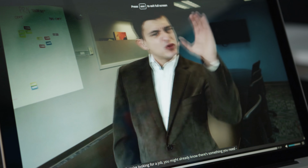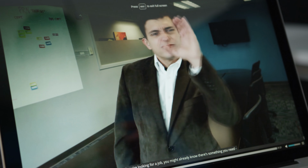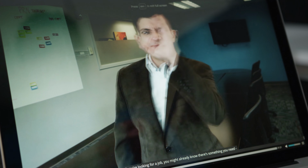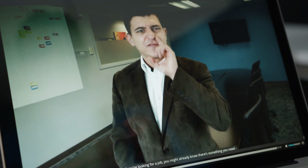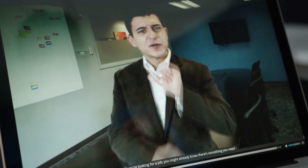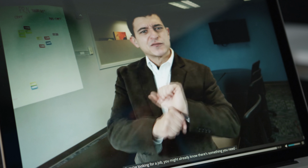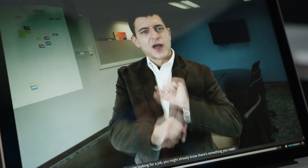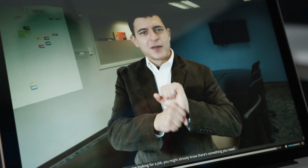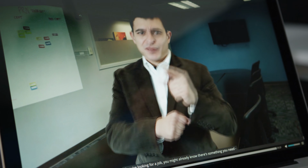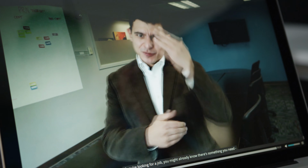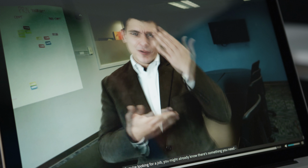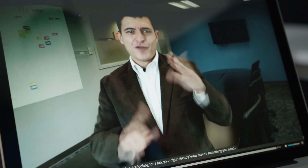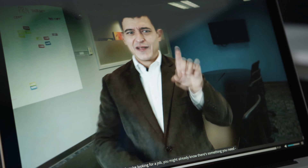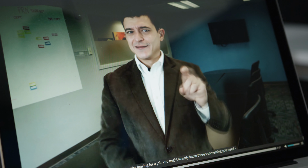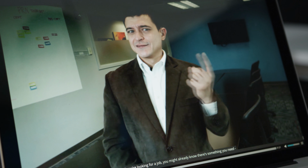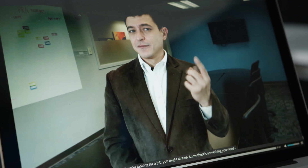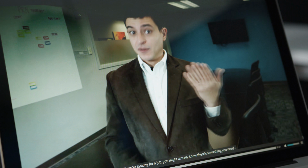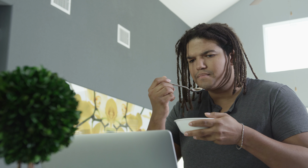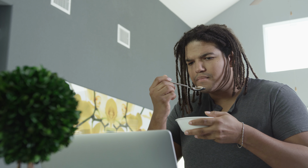If you’re looking for a job, you might already know there’s something you need-